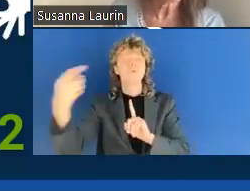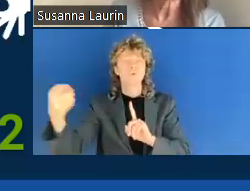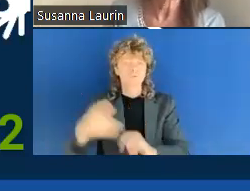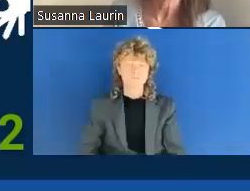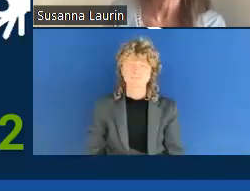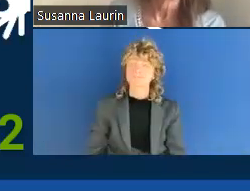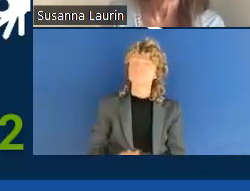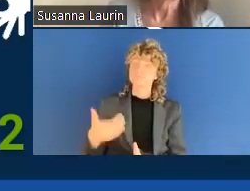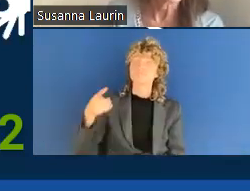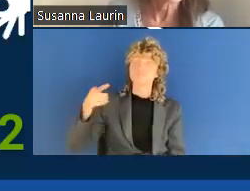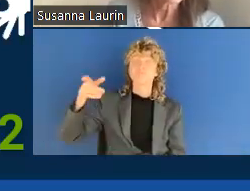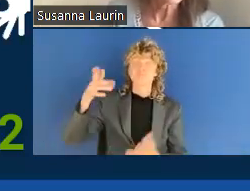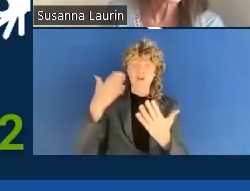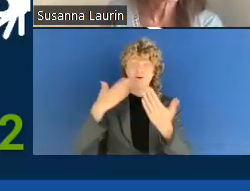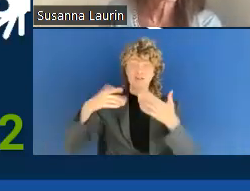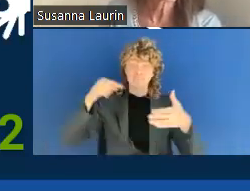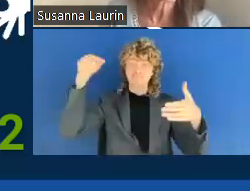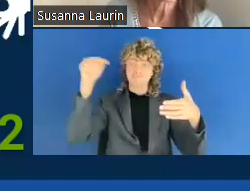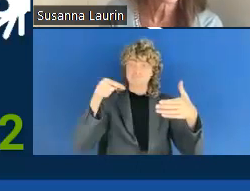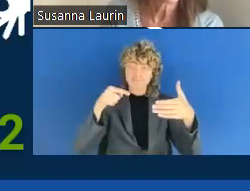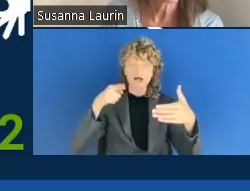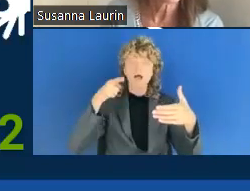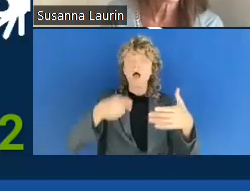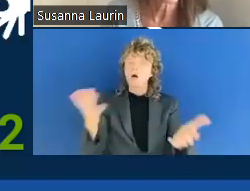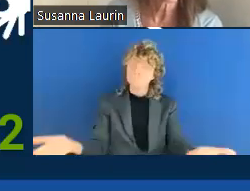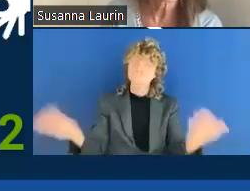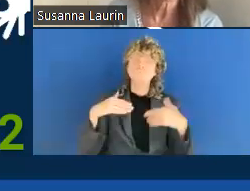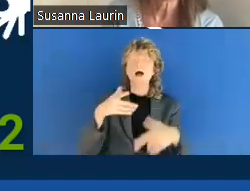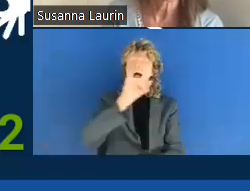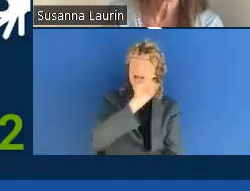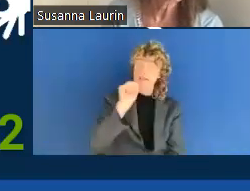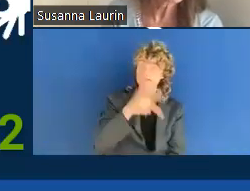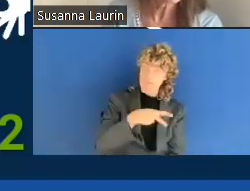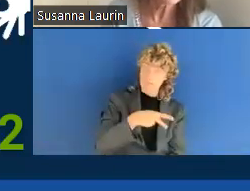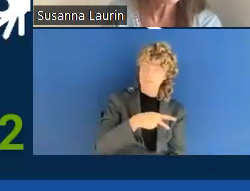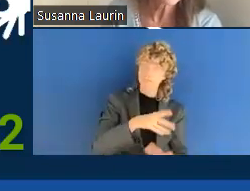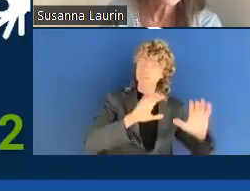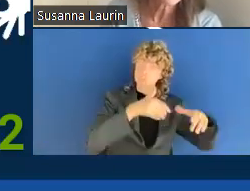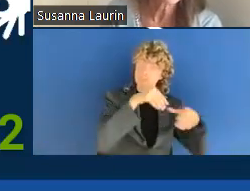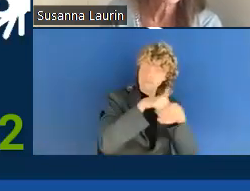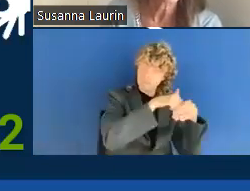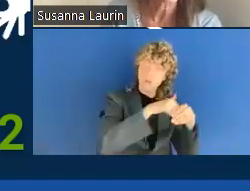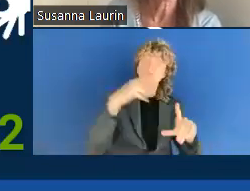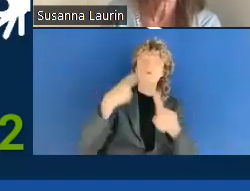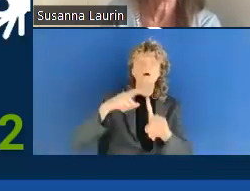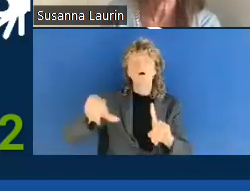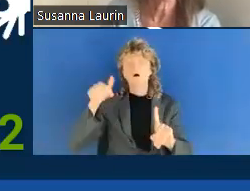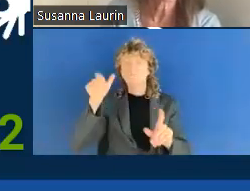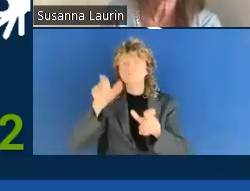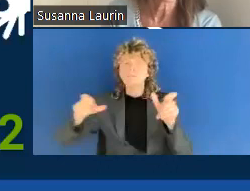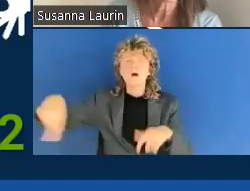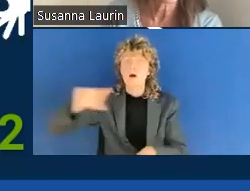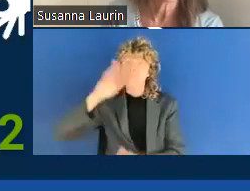for all conference participants an so IAAP has a strong presence this year at M-Enabling and that's